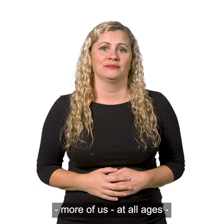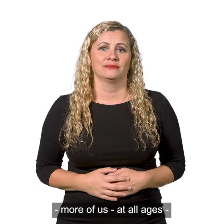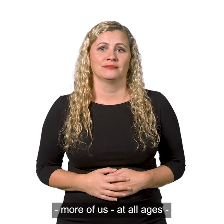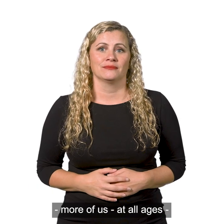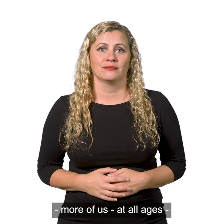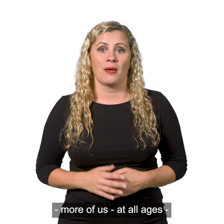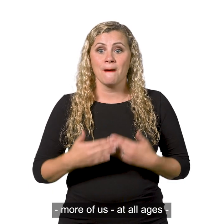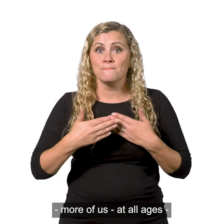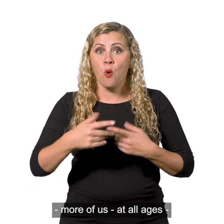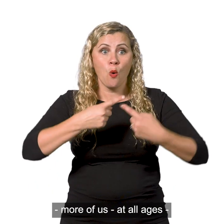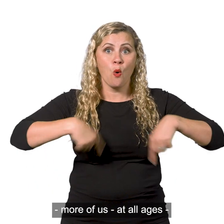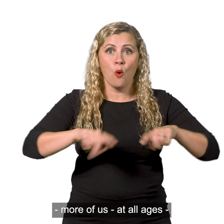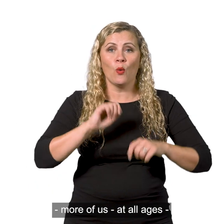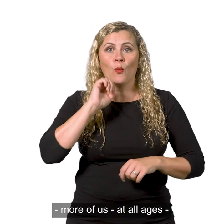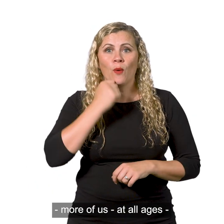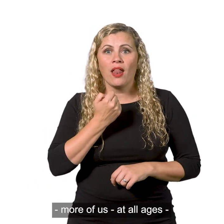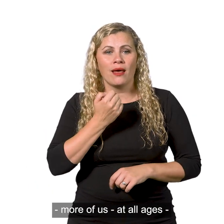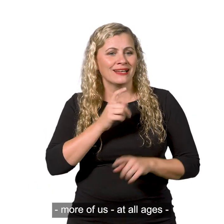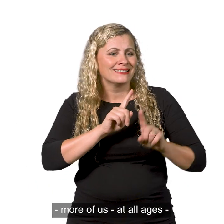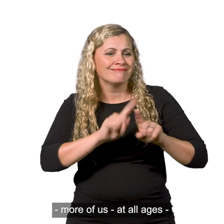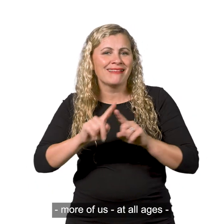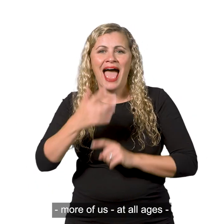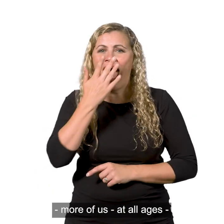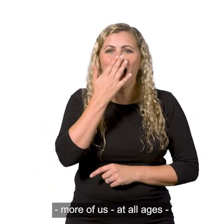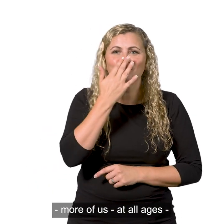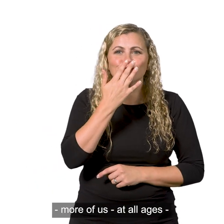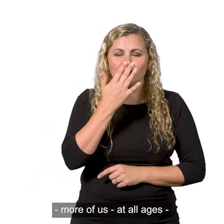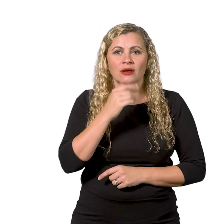more of us - at all ages -